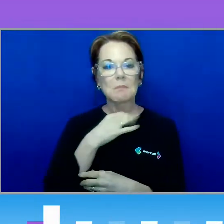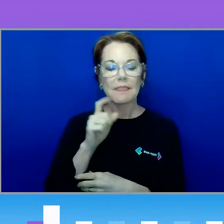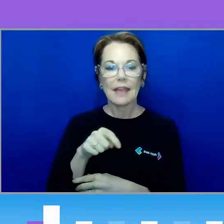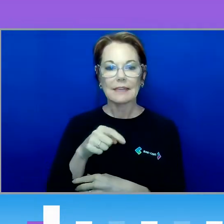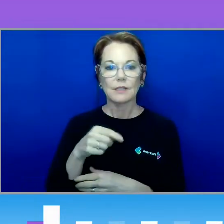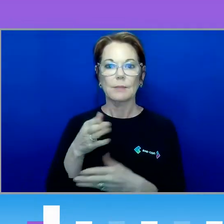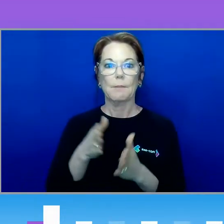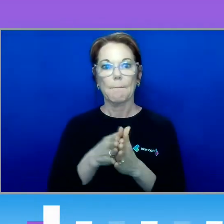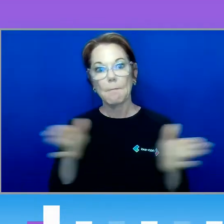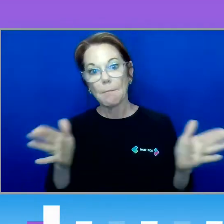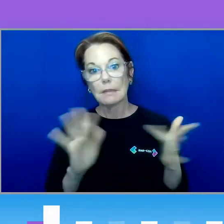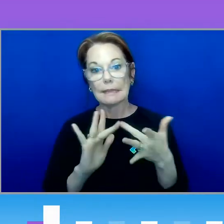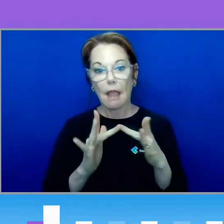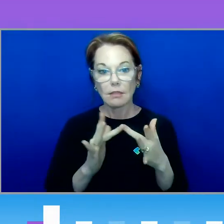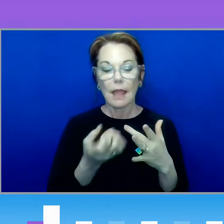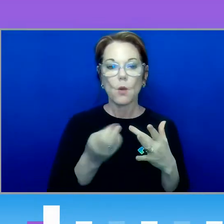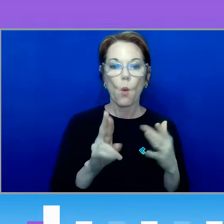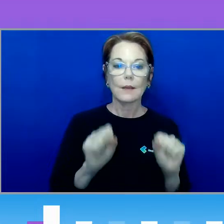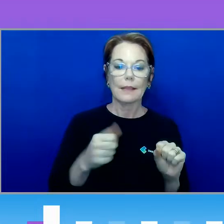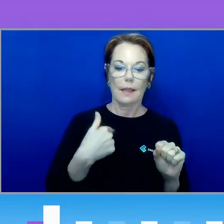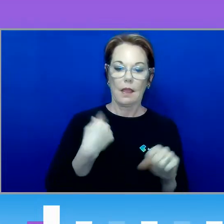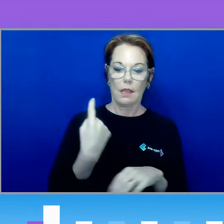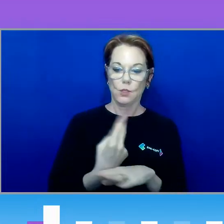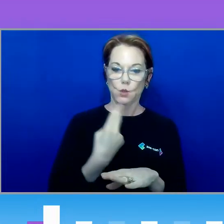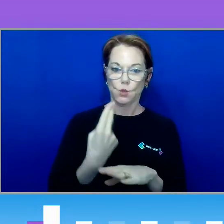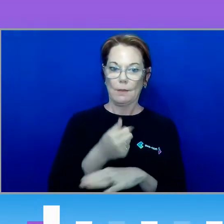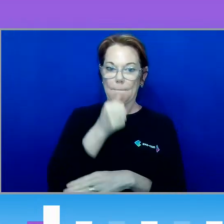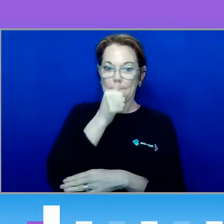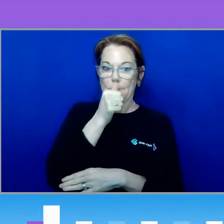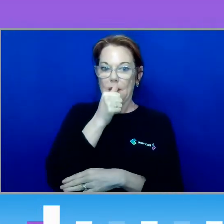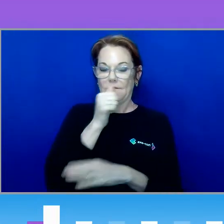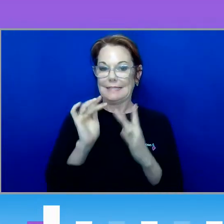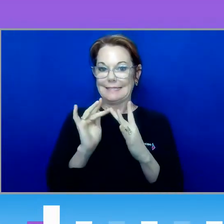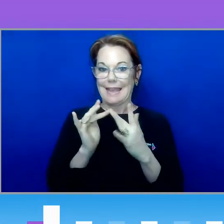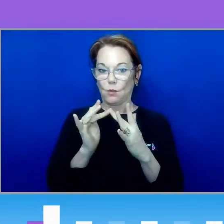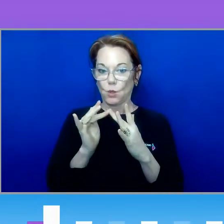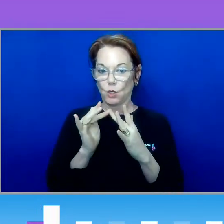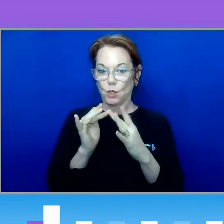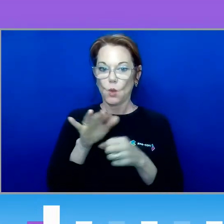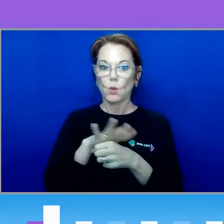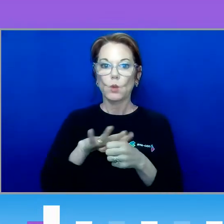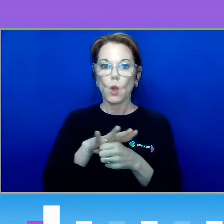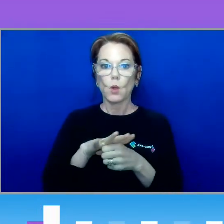publicly online, or can I use it